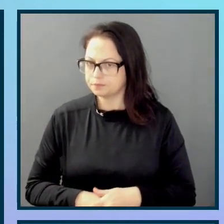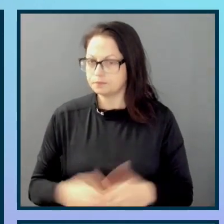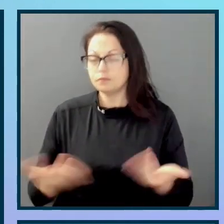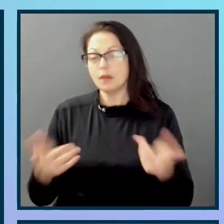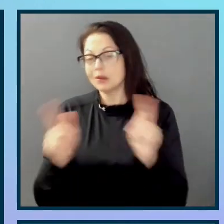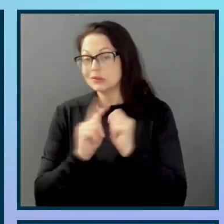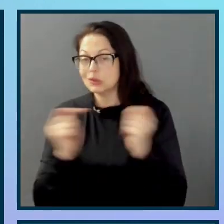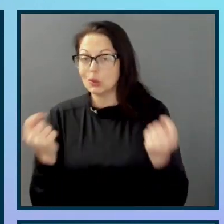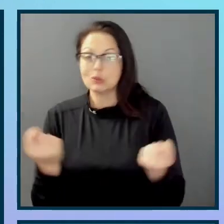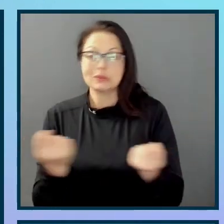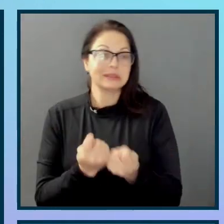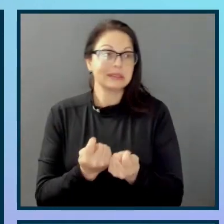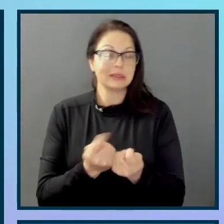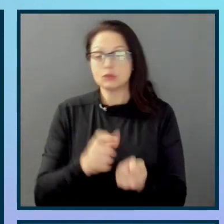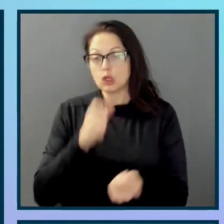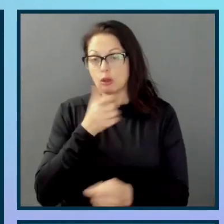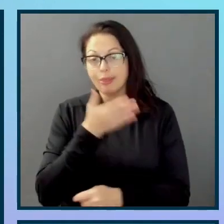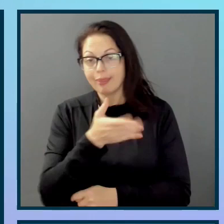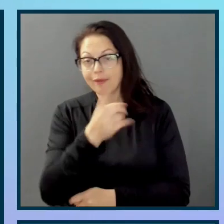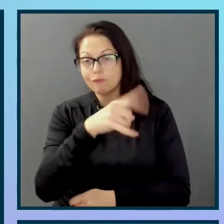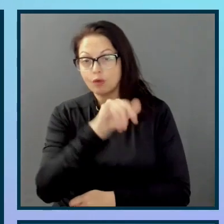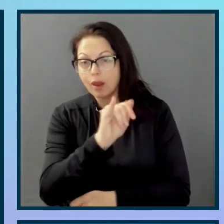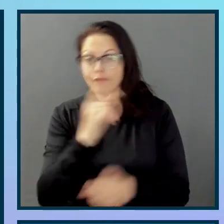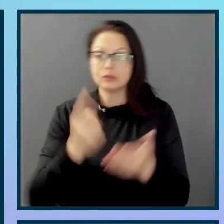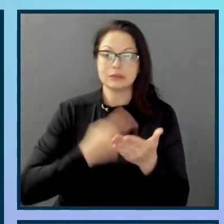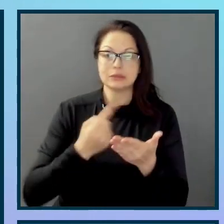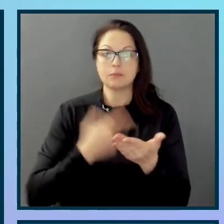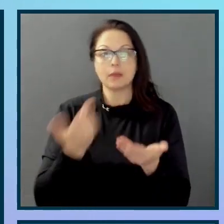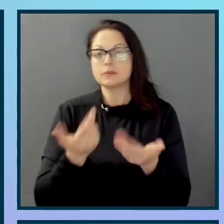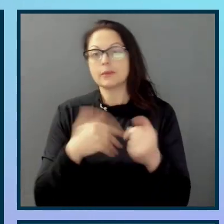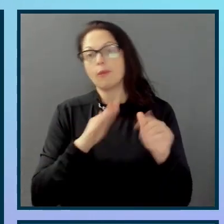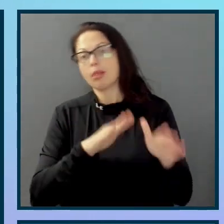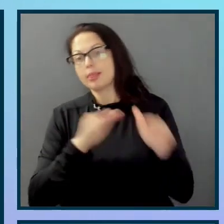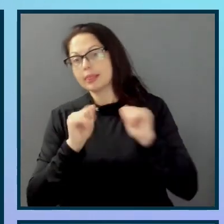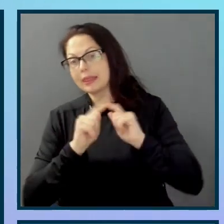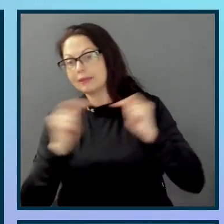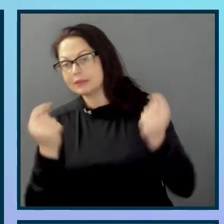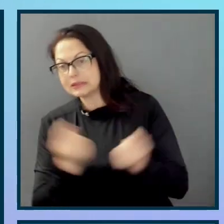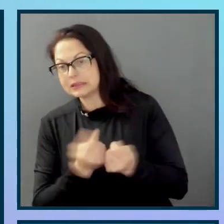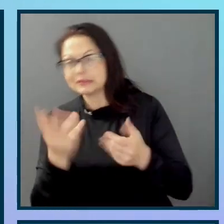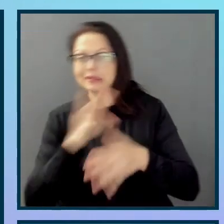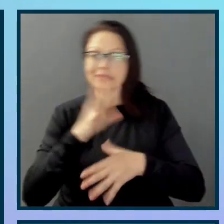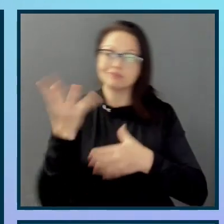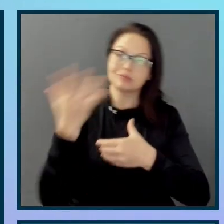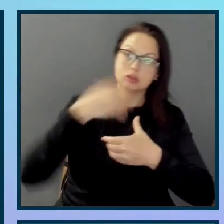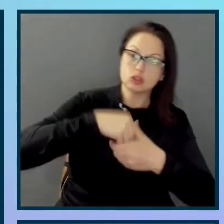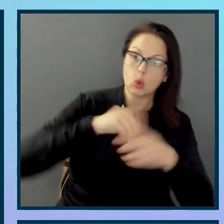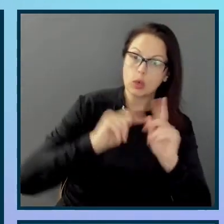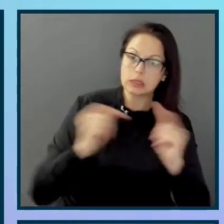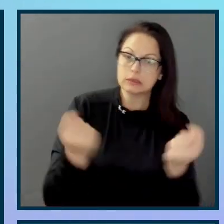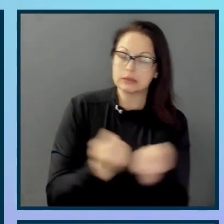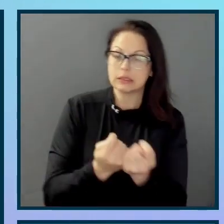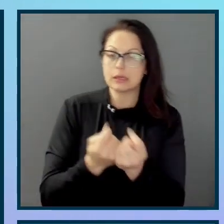And so for all those reasons, it's essential to continually give the team opportunities for the team to learn,